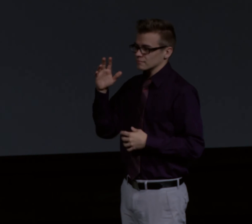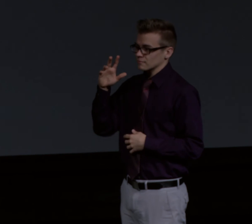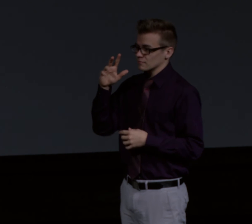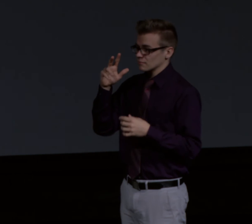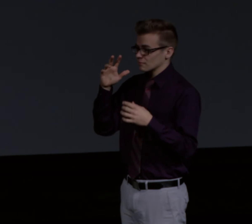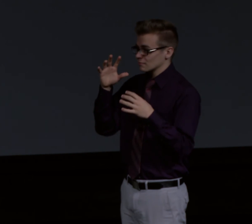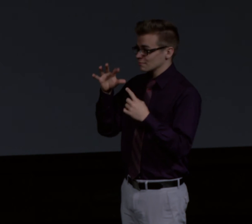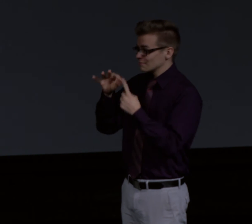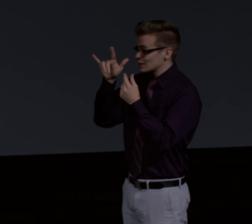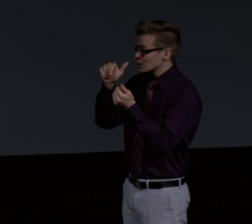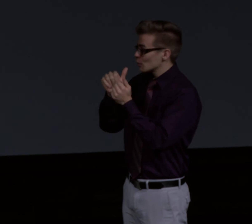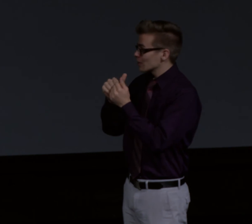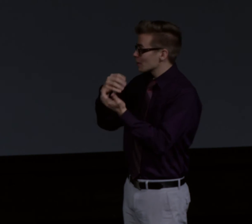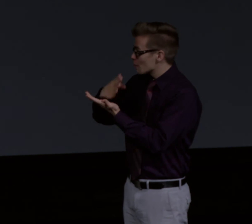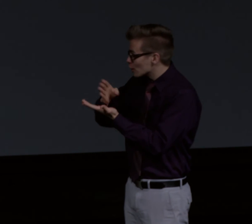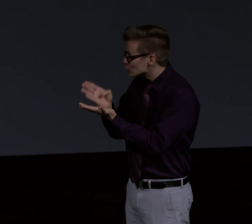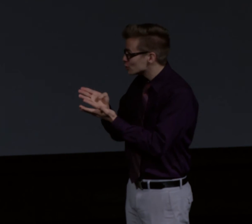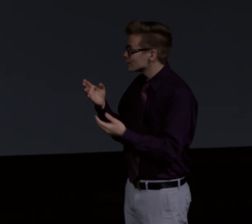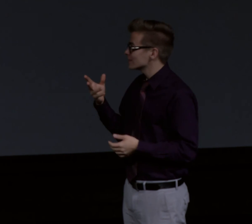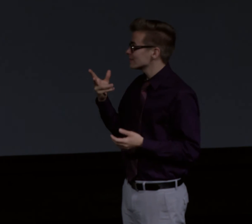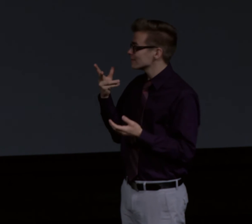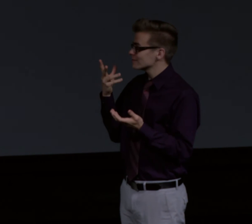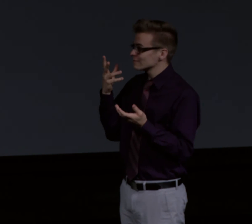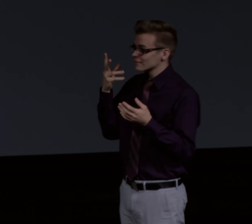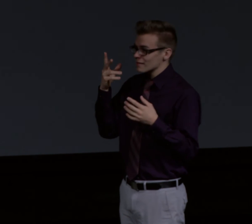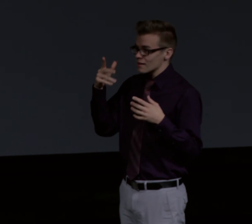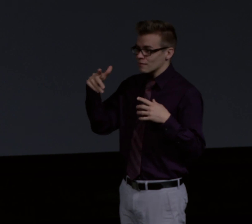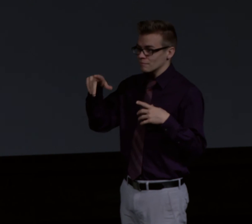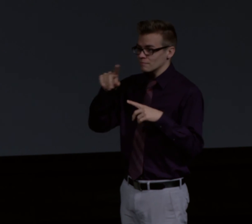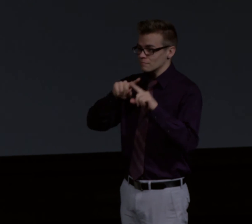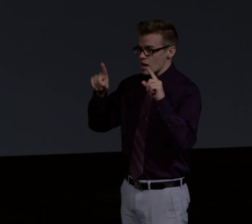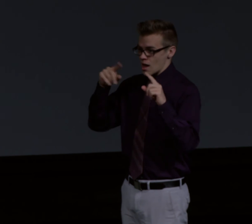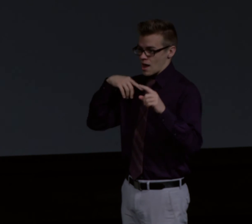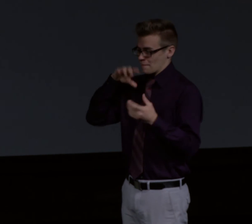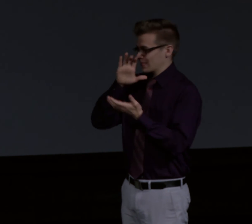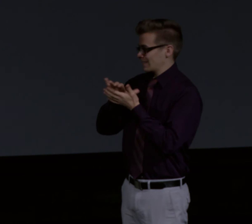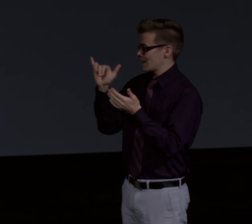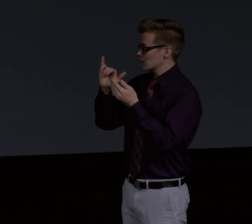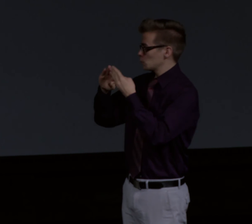practices, especially with our budgeting practices?